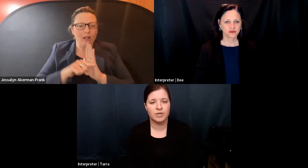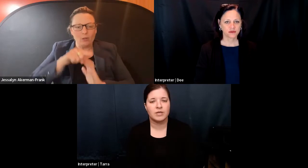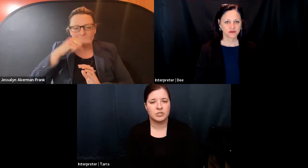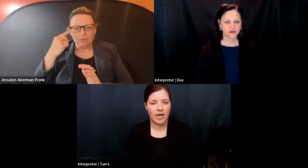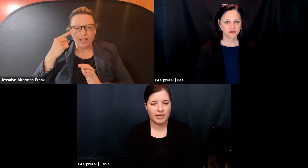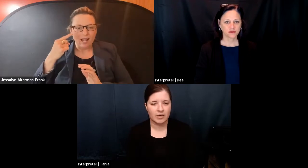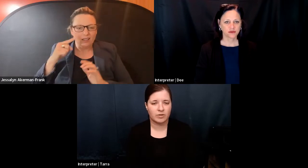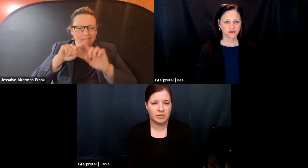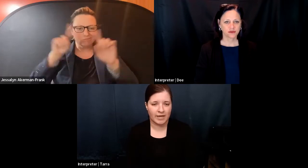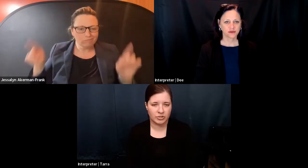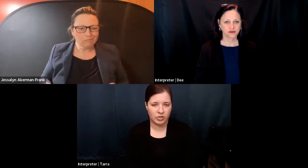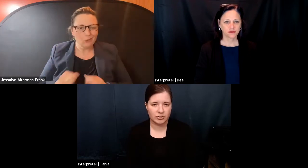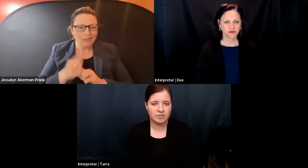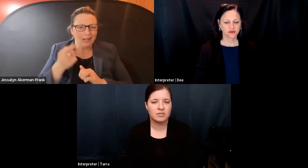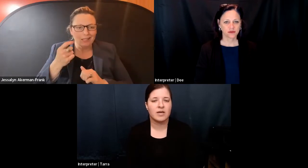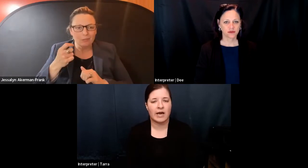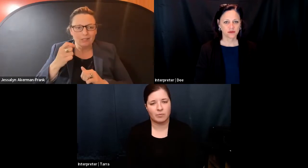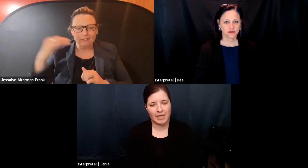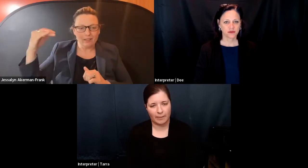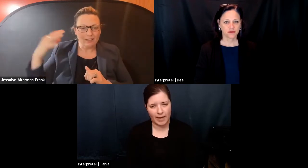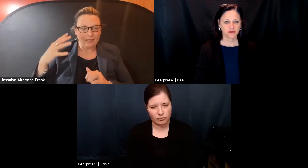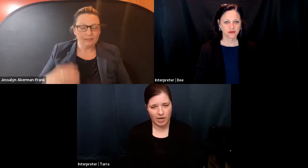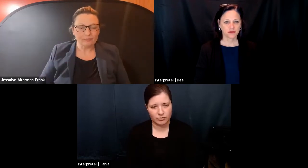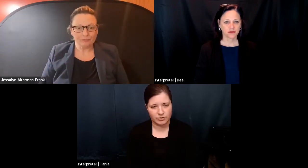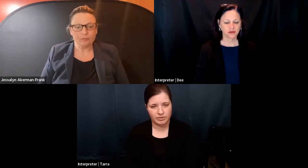It's blonde with some brown highlights.